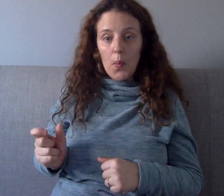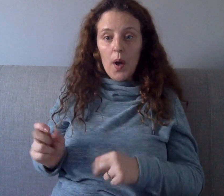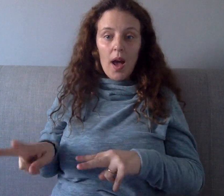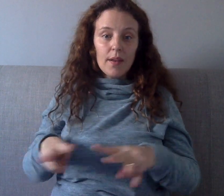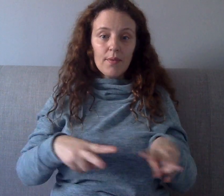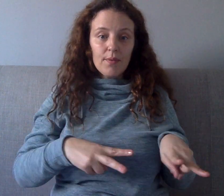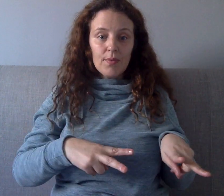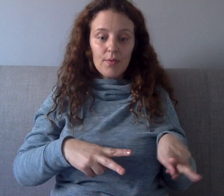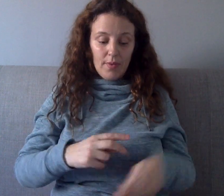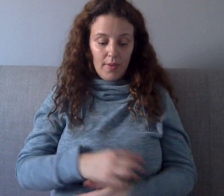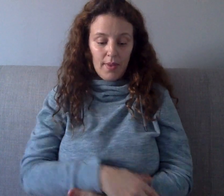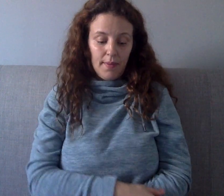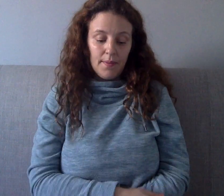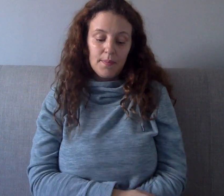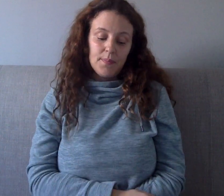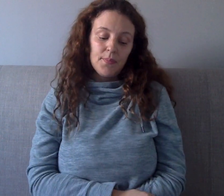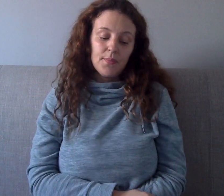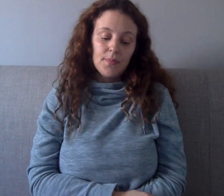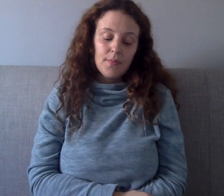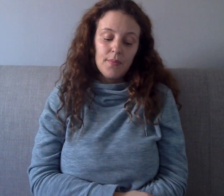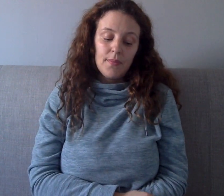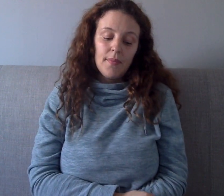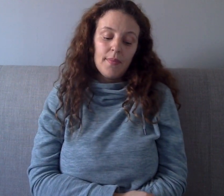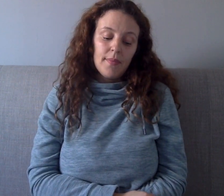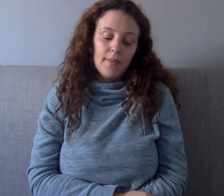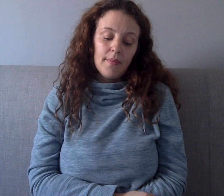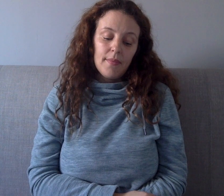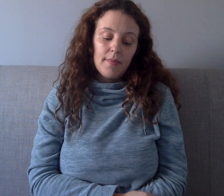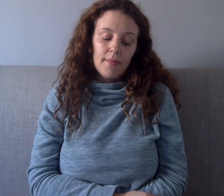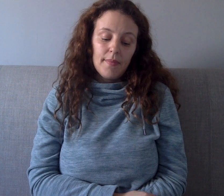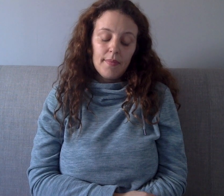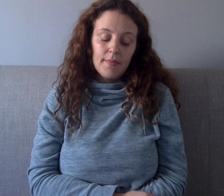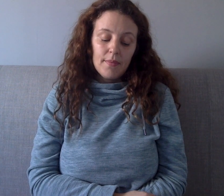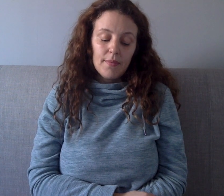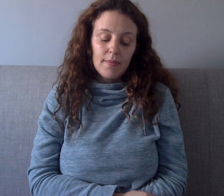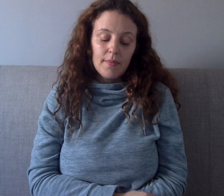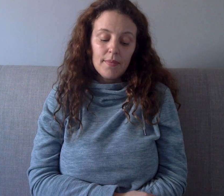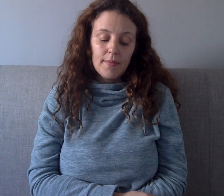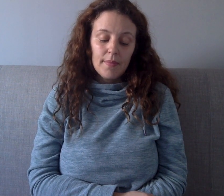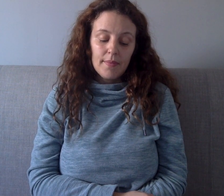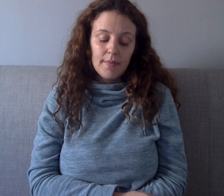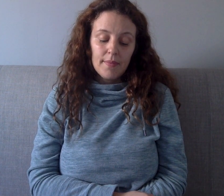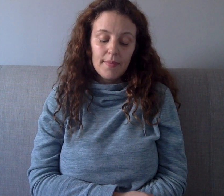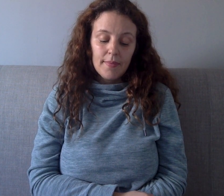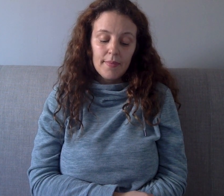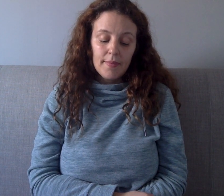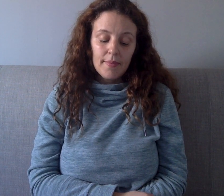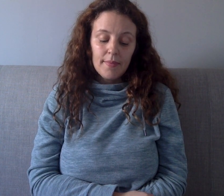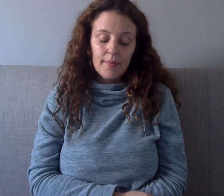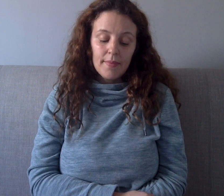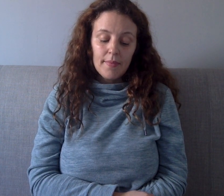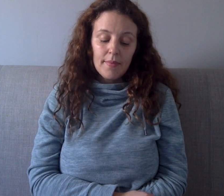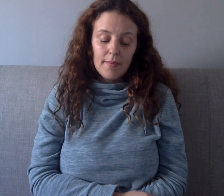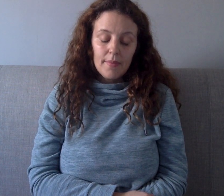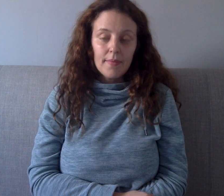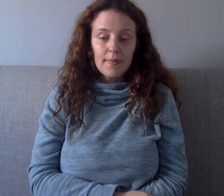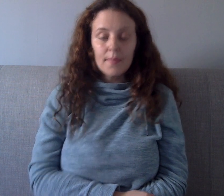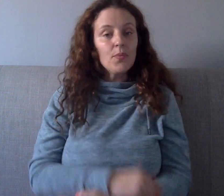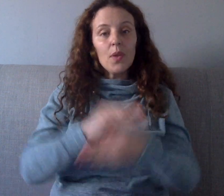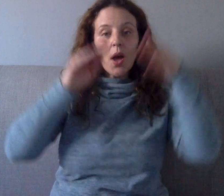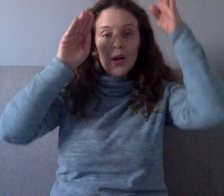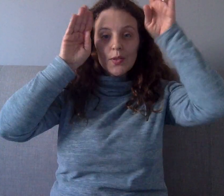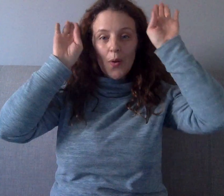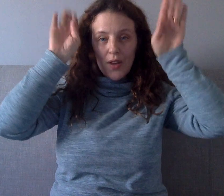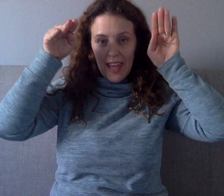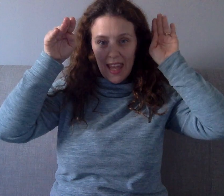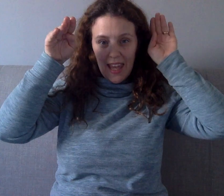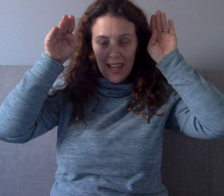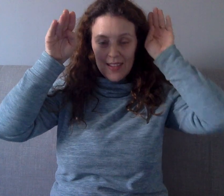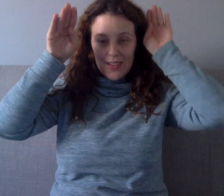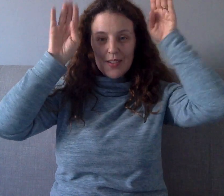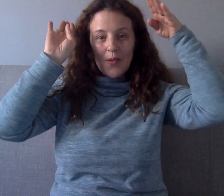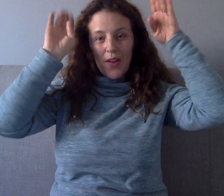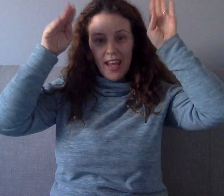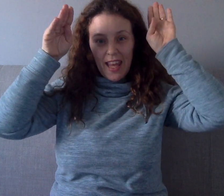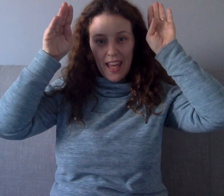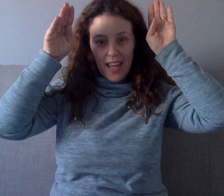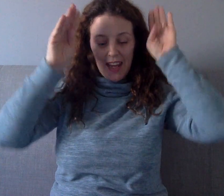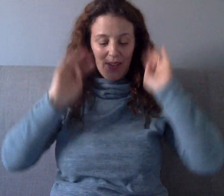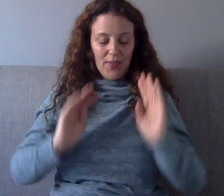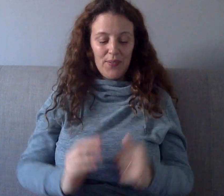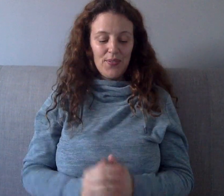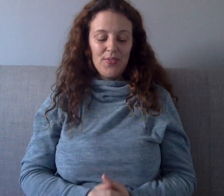DONKEY